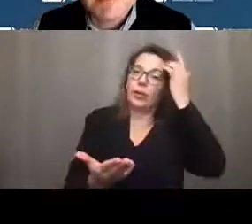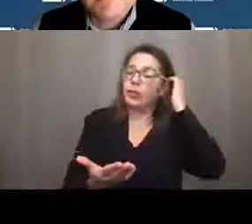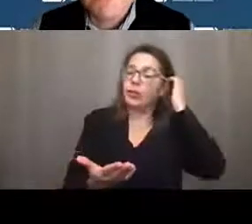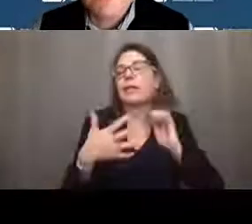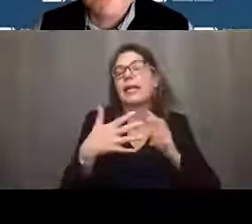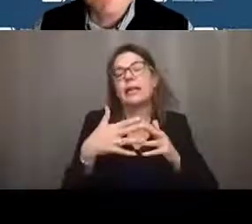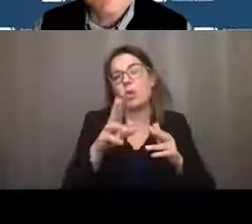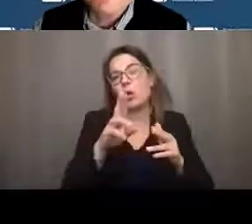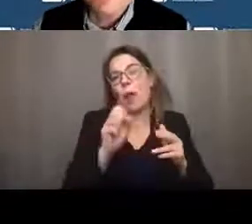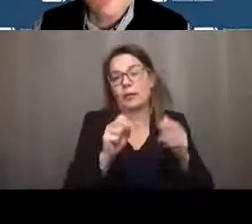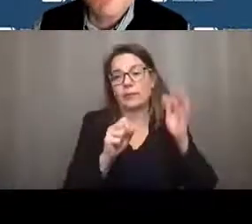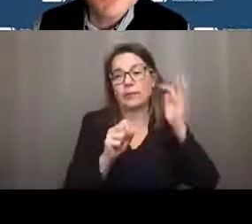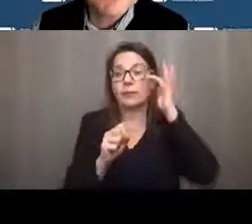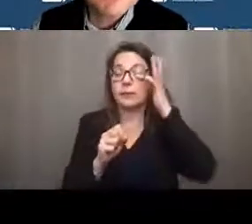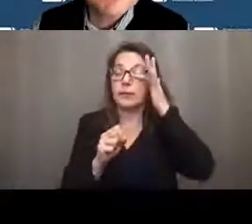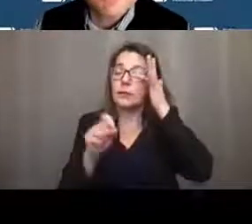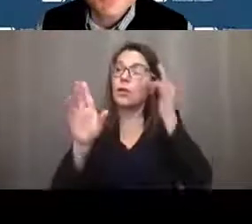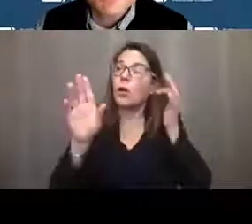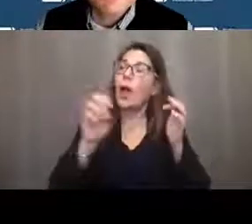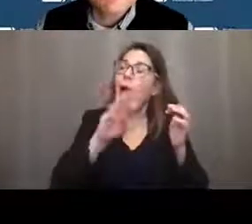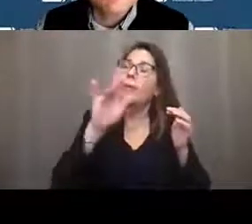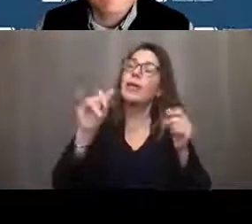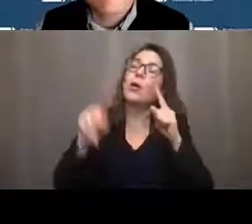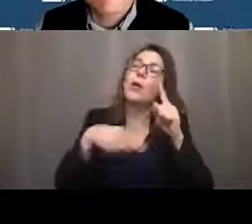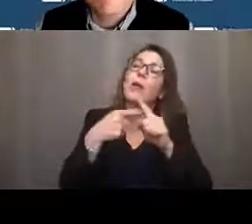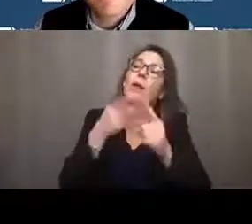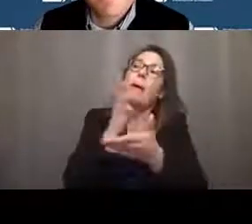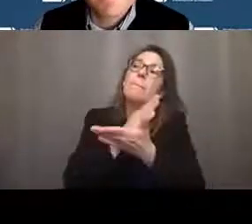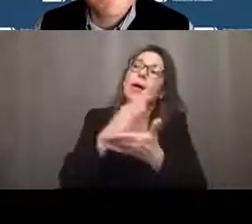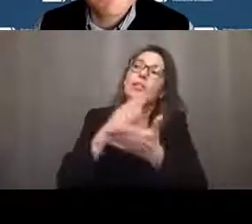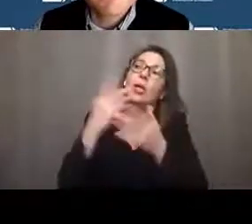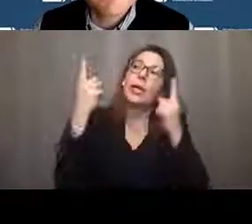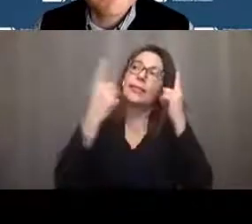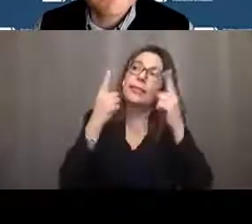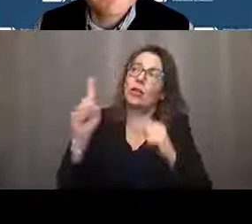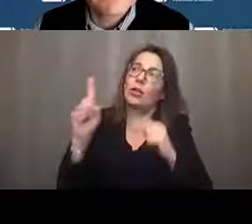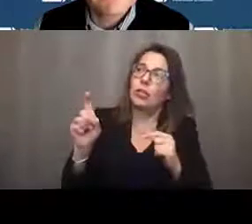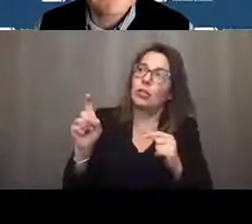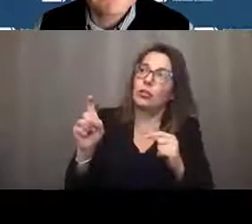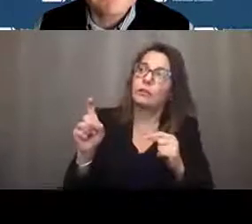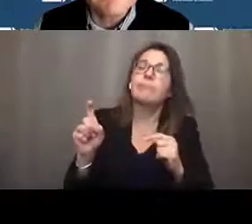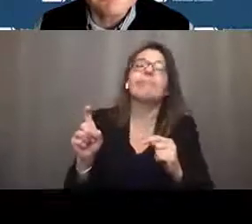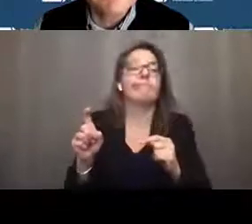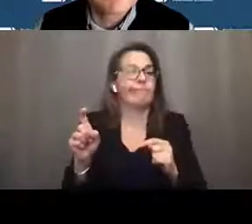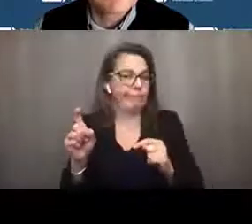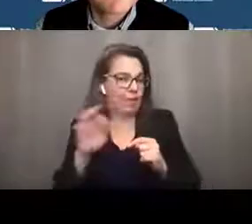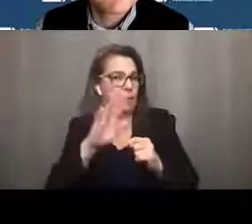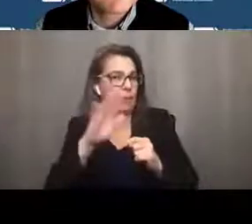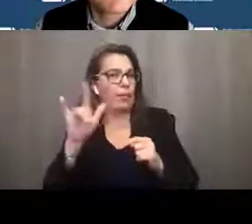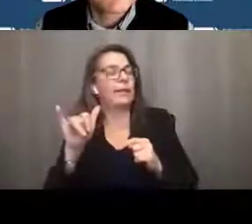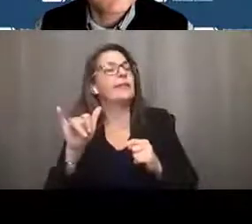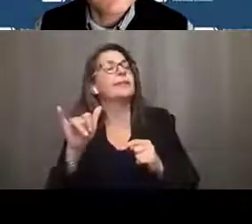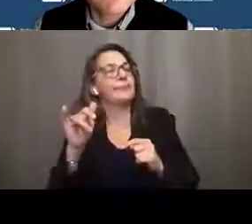And so, Emily, what about budget considerations? Emily Linde: Well there's definitely a couple of places to look for budget considerations.